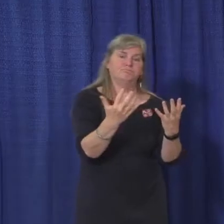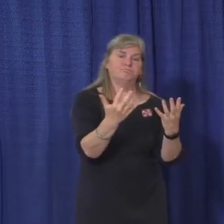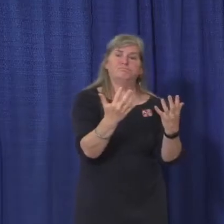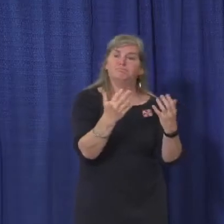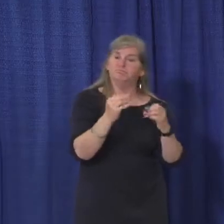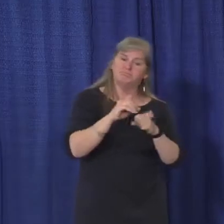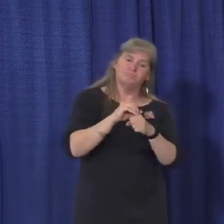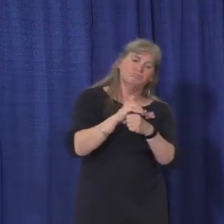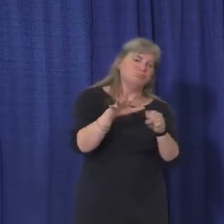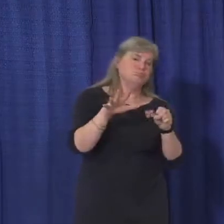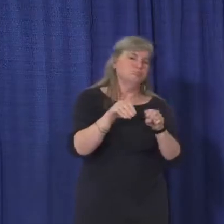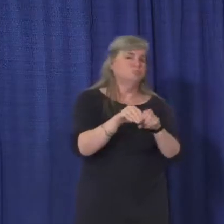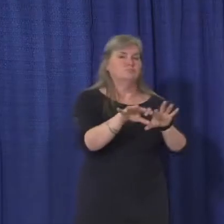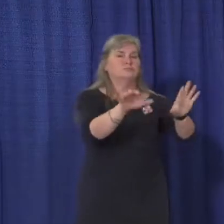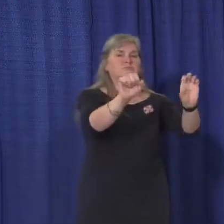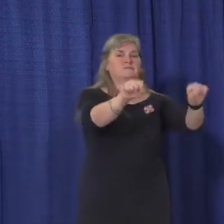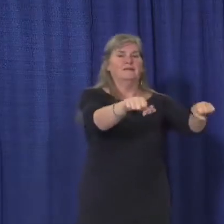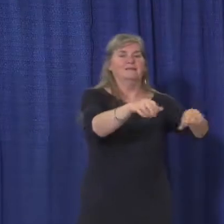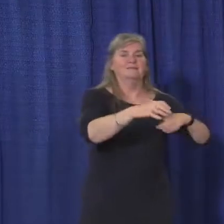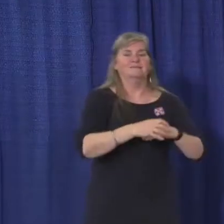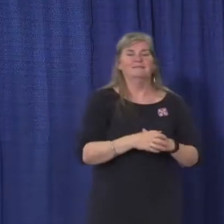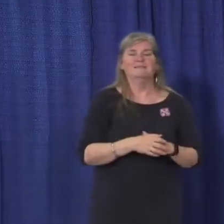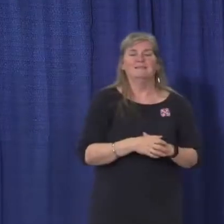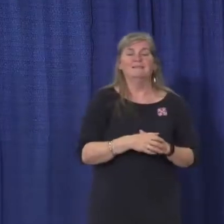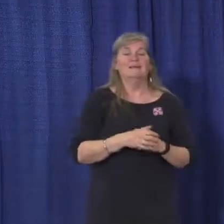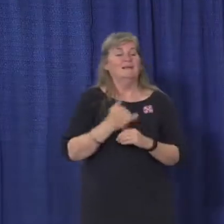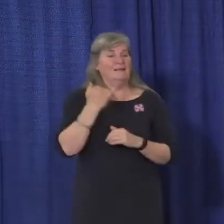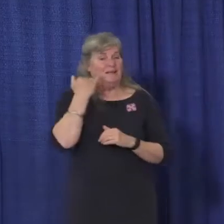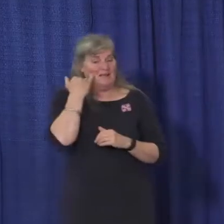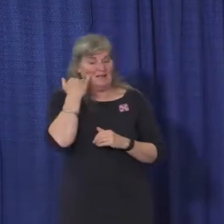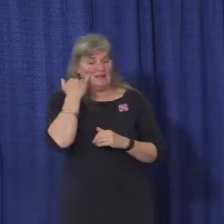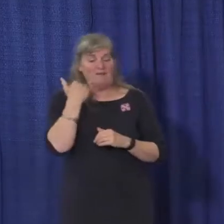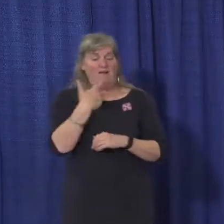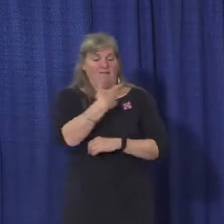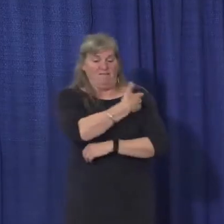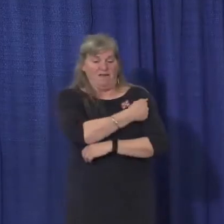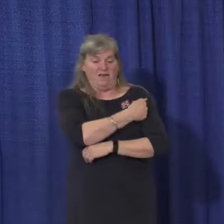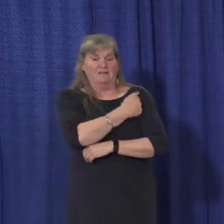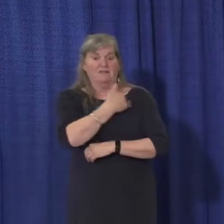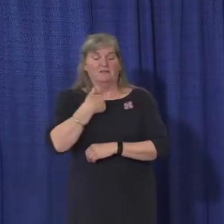Knew of lots of fuel in one place a single spark and cause a wildfire.